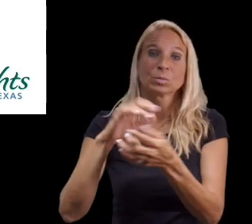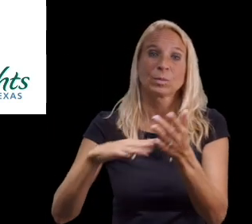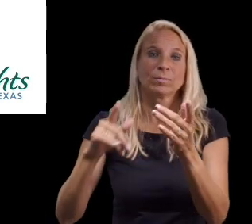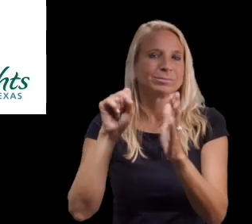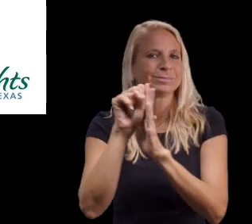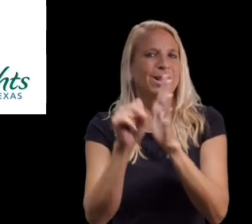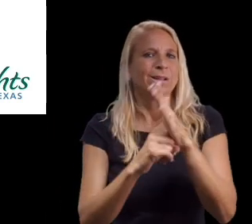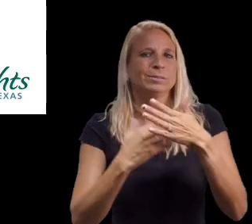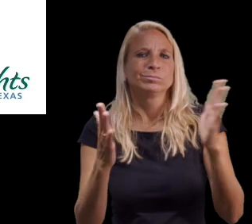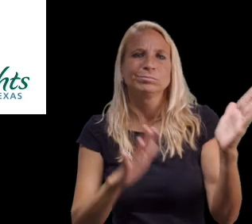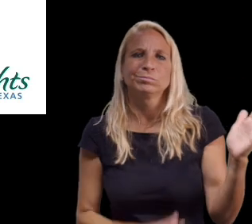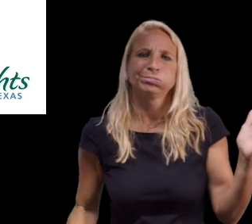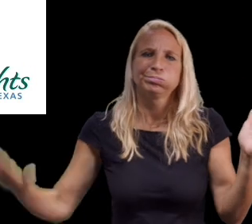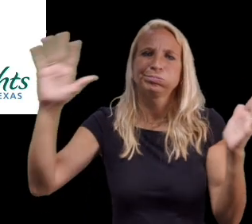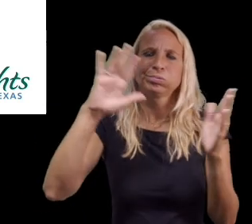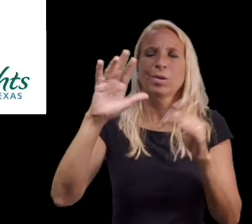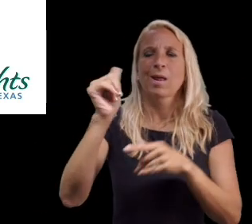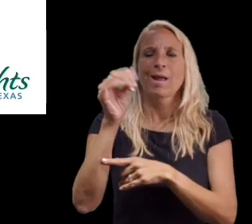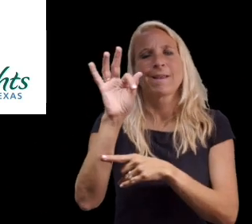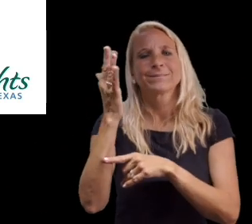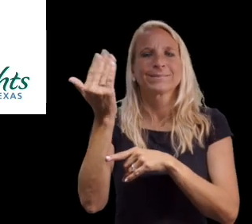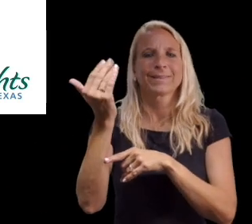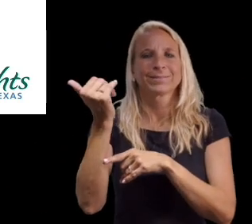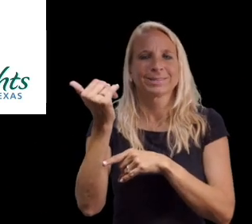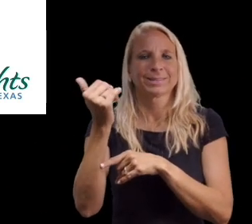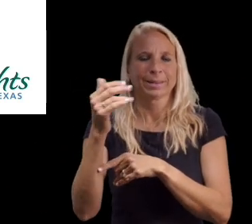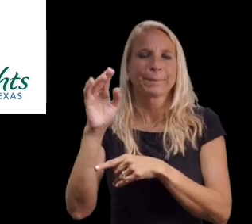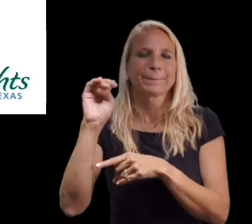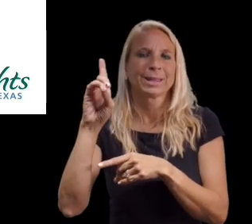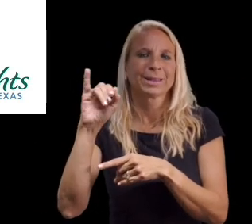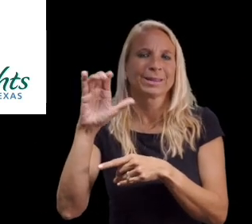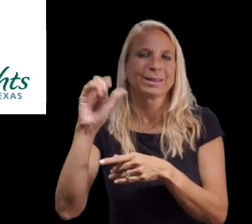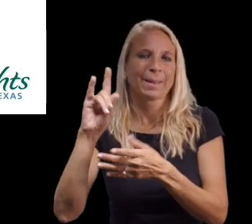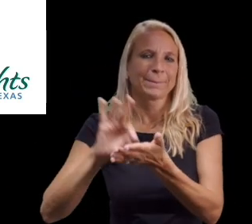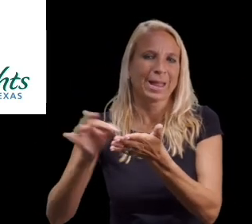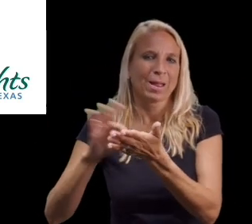is a statewide 1915(c) Medicaid waiver program